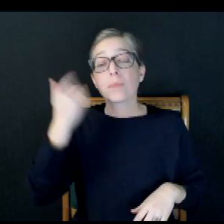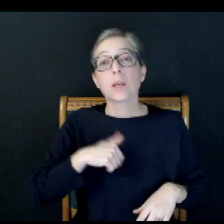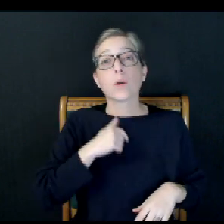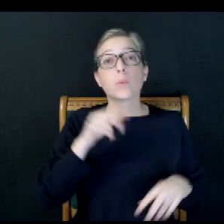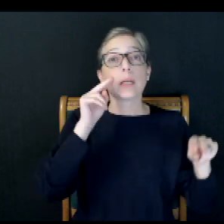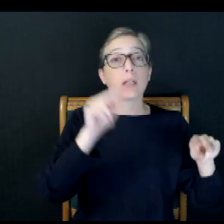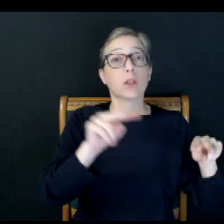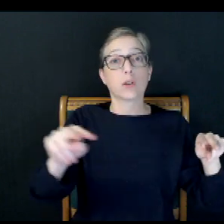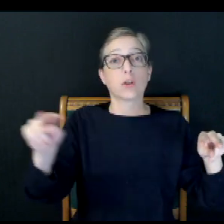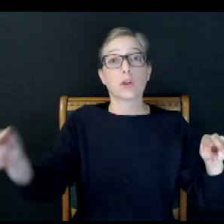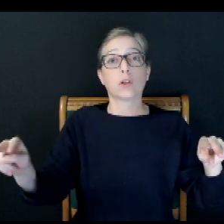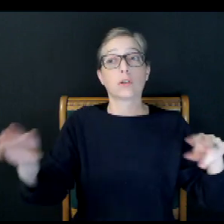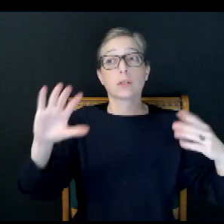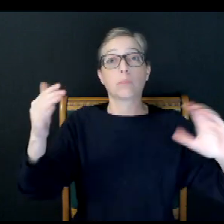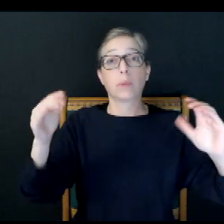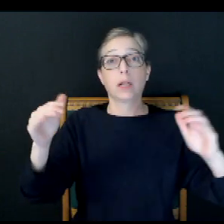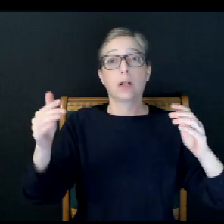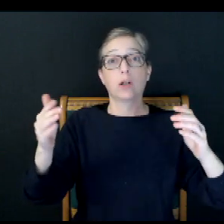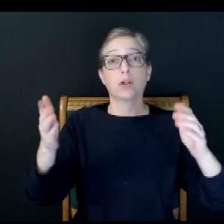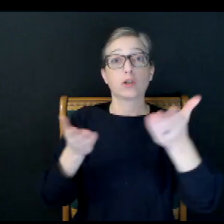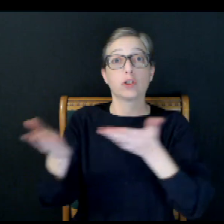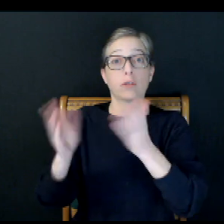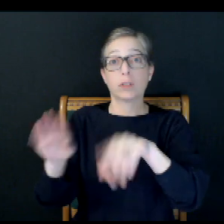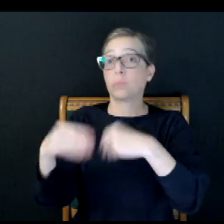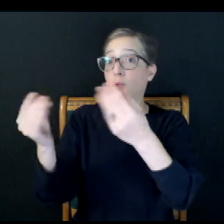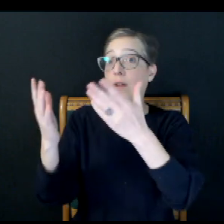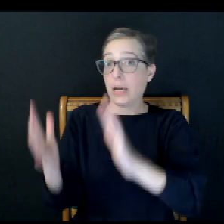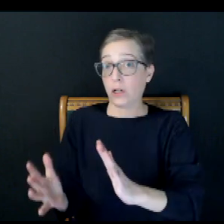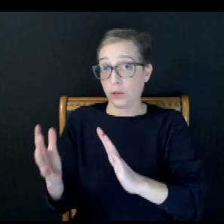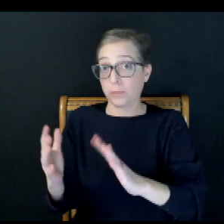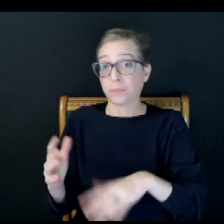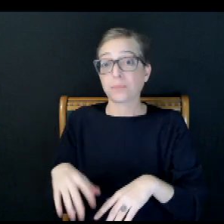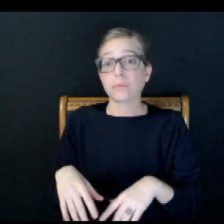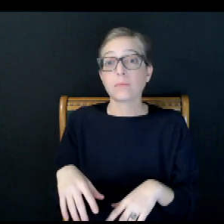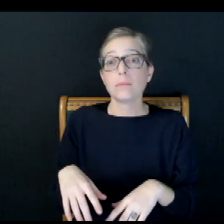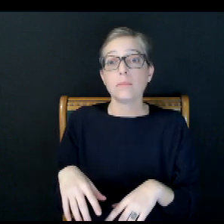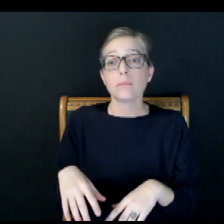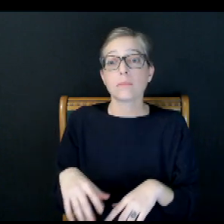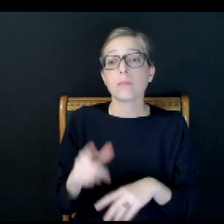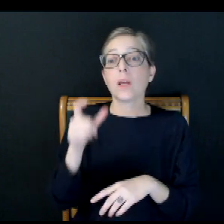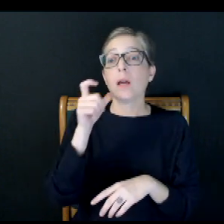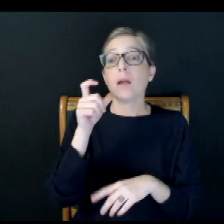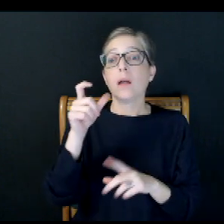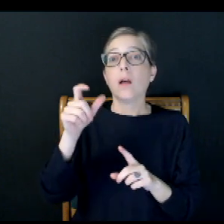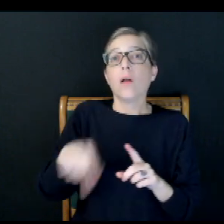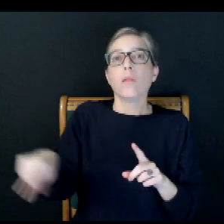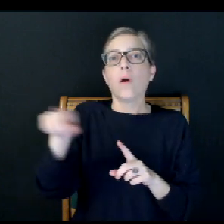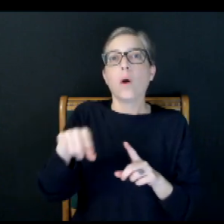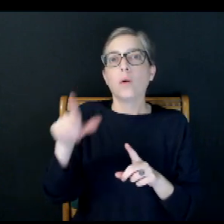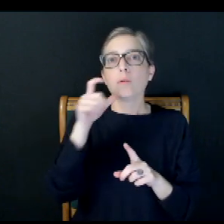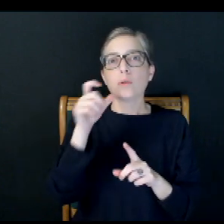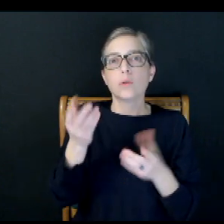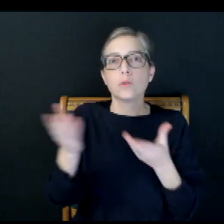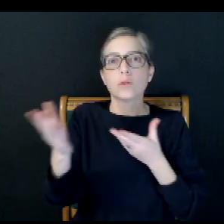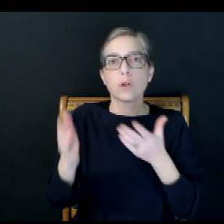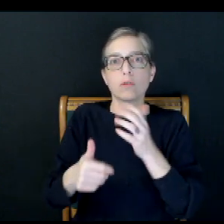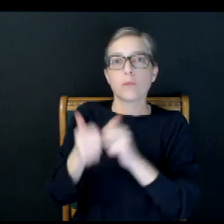we were seeing that the providers that served most of our black and Asian members for instance,